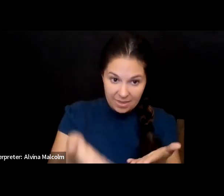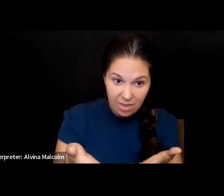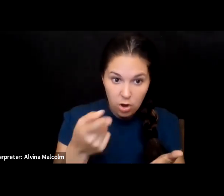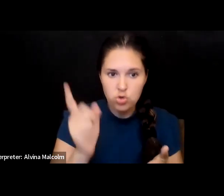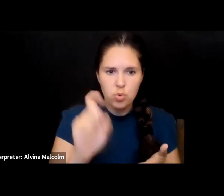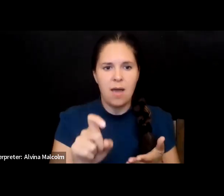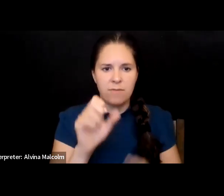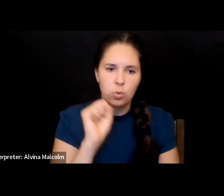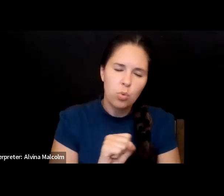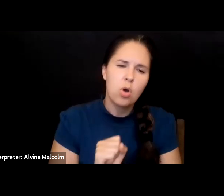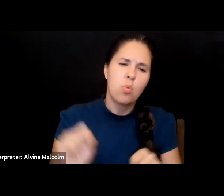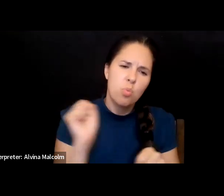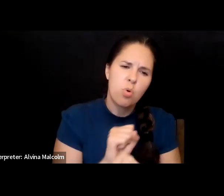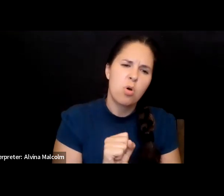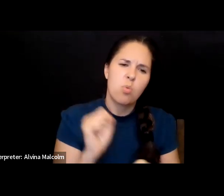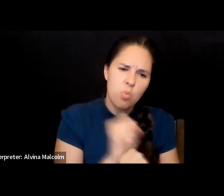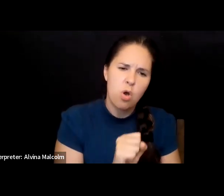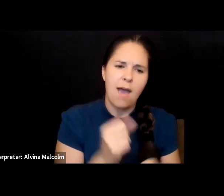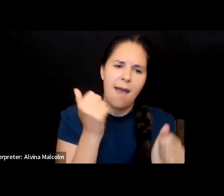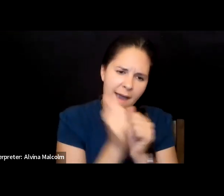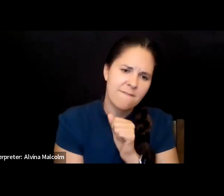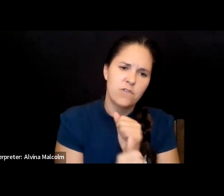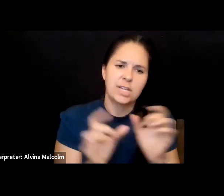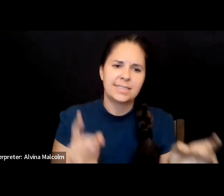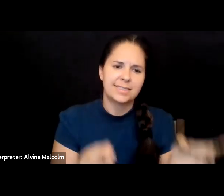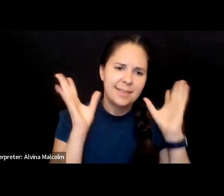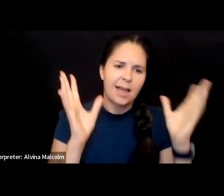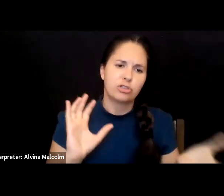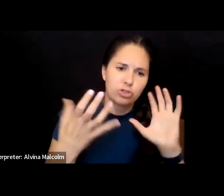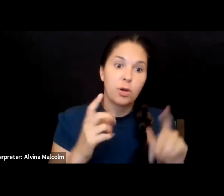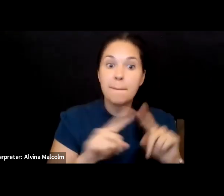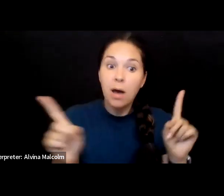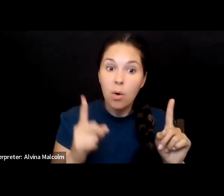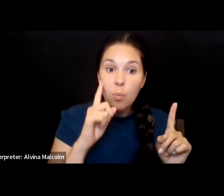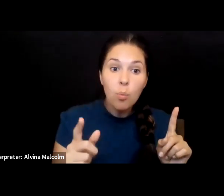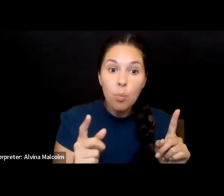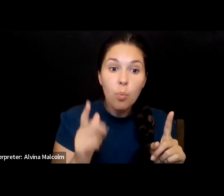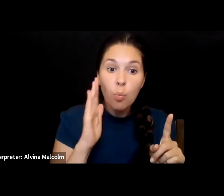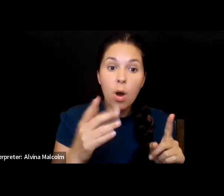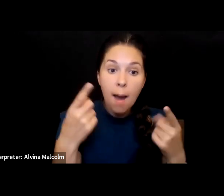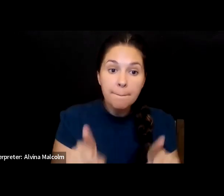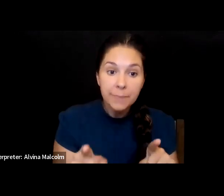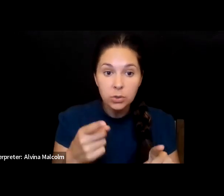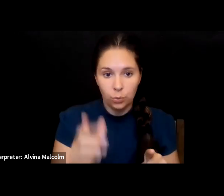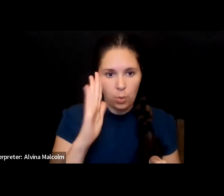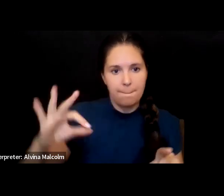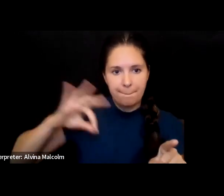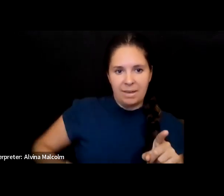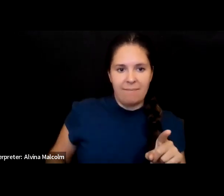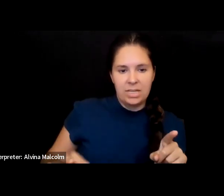will are traveling two and a half hours into rural areas. We've never been able to get that. In order to be at